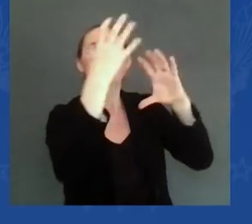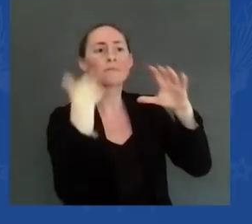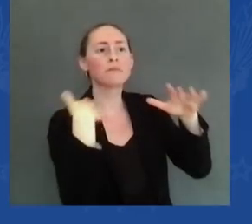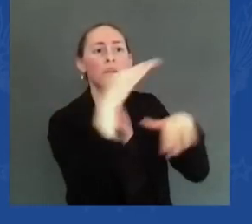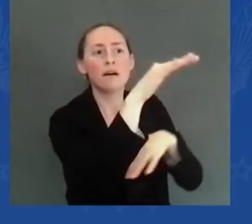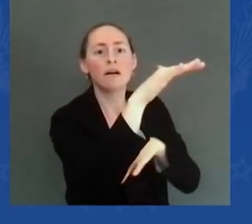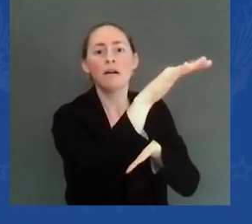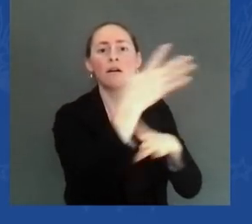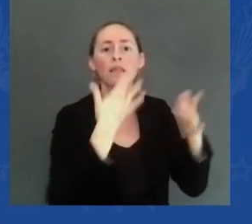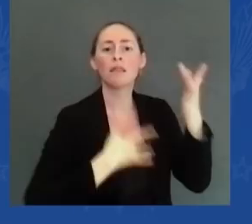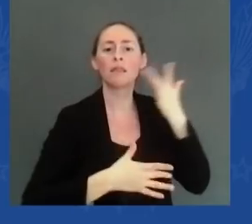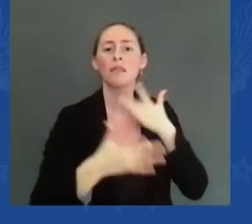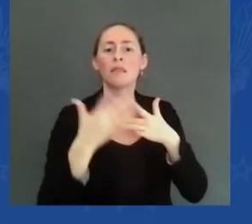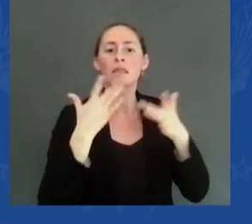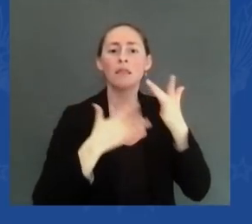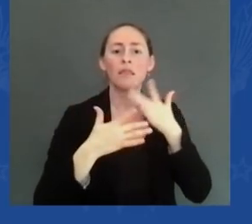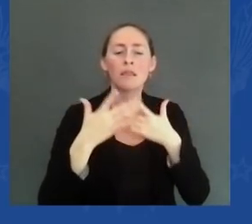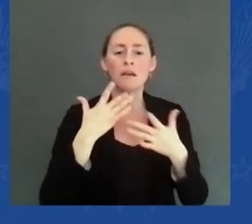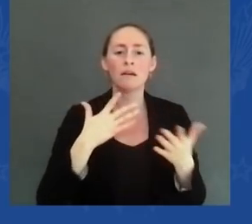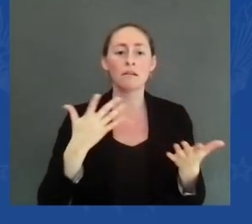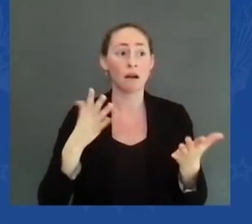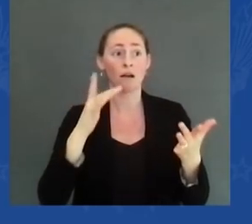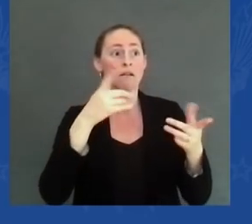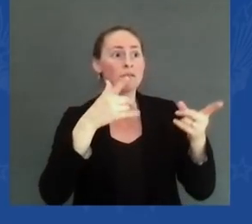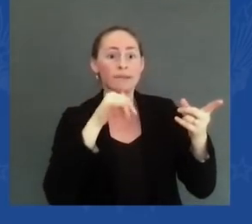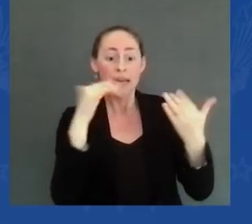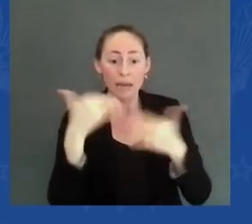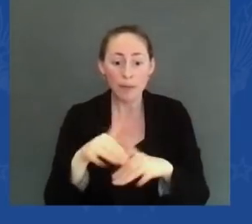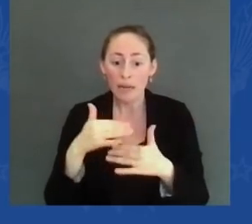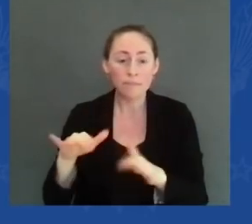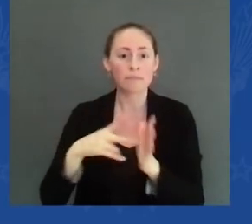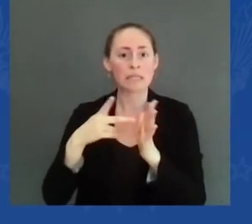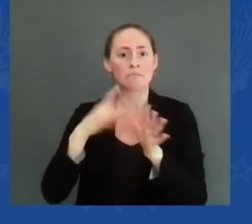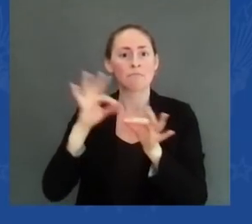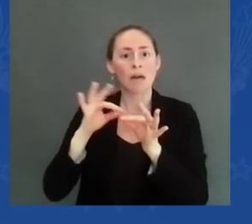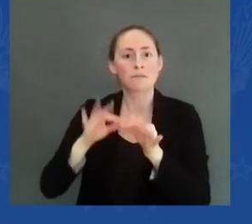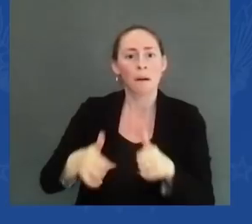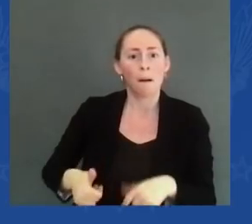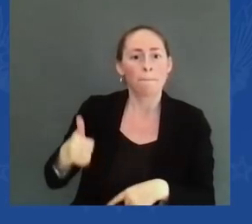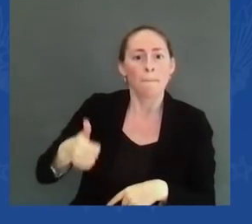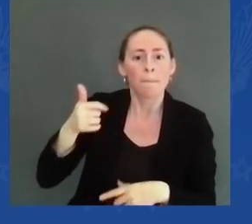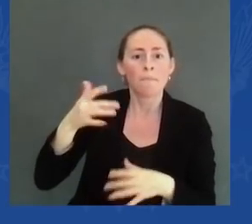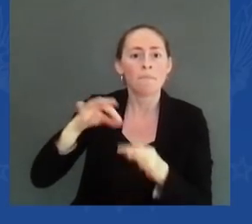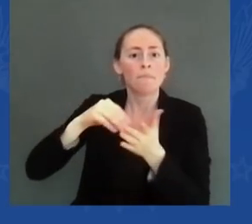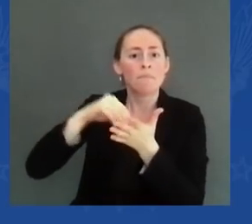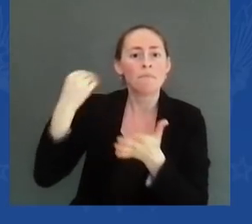This is everybody's crisis -- everybody's crisis. And let me just say again: